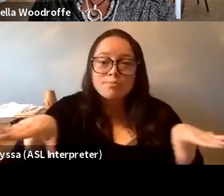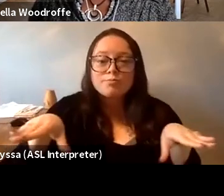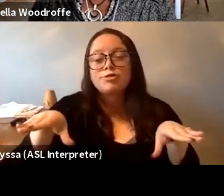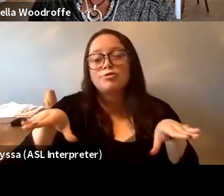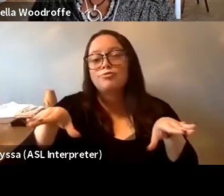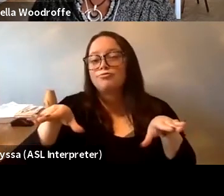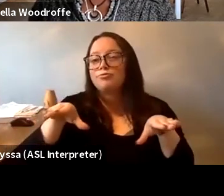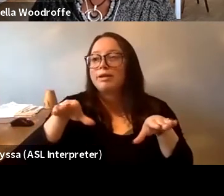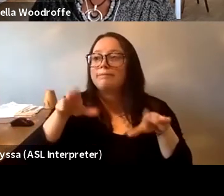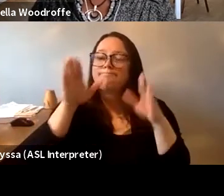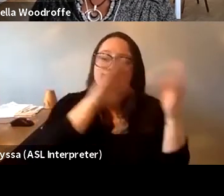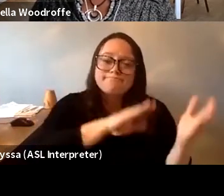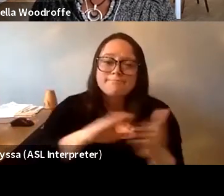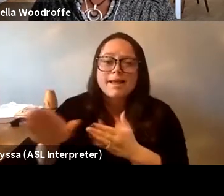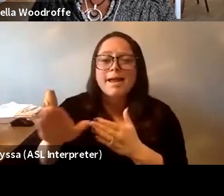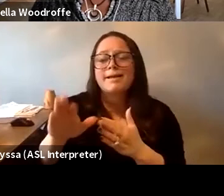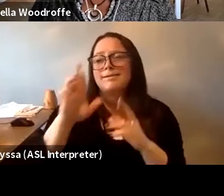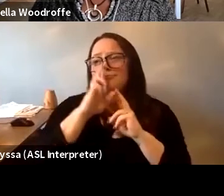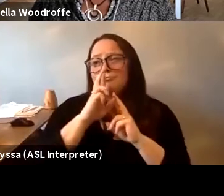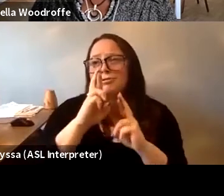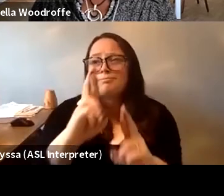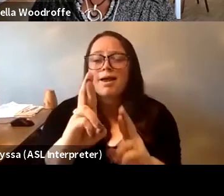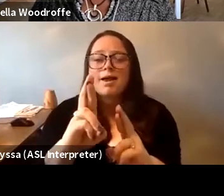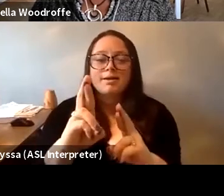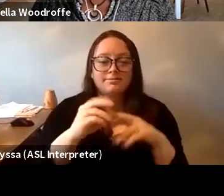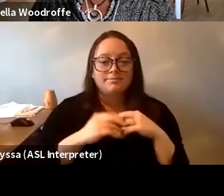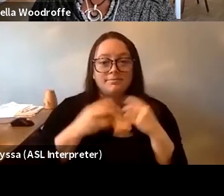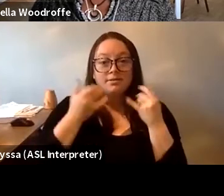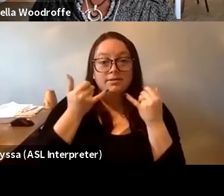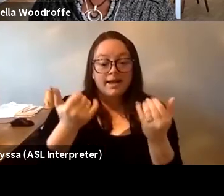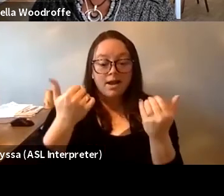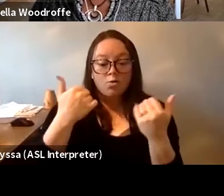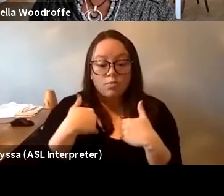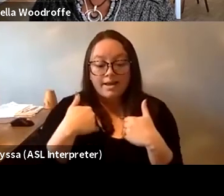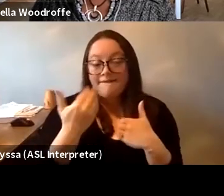autism spectrum. So we have 15 minutes, once again, thank